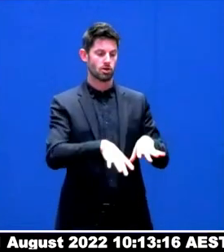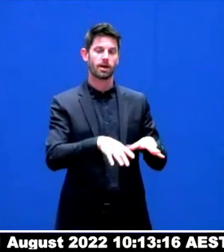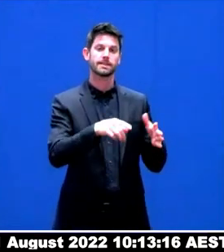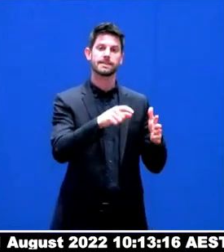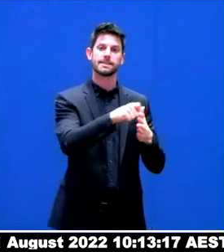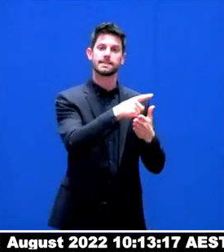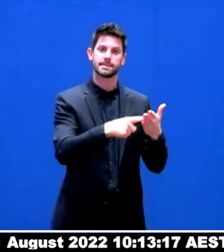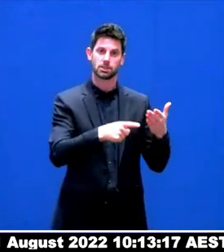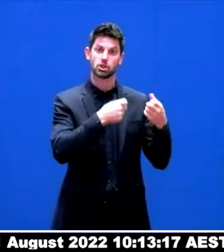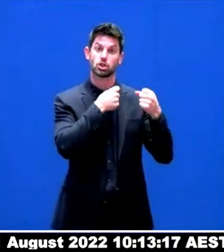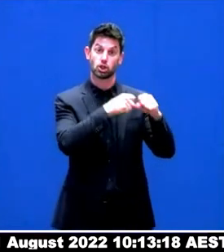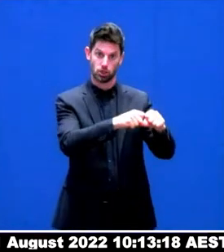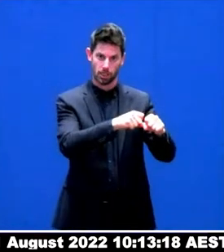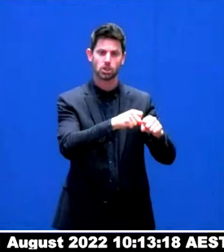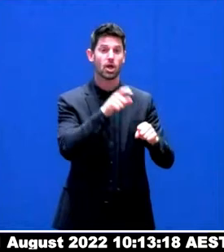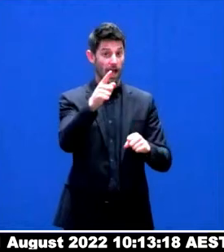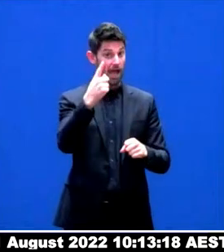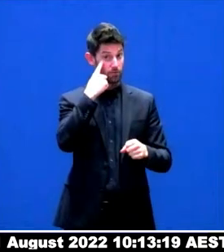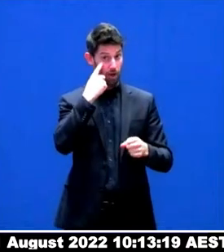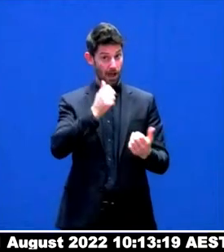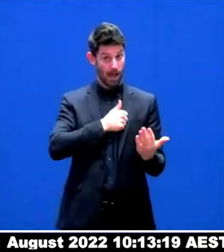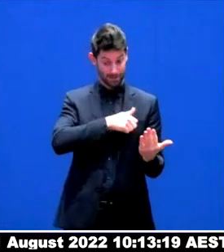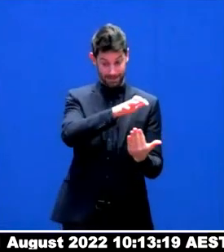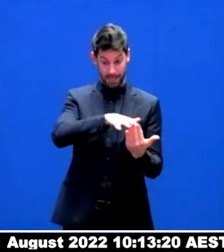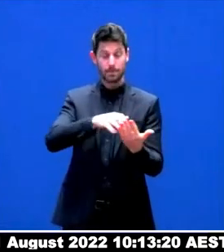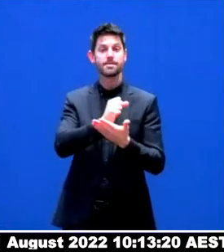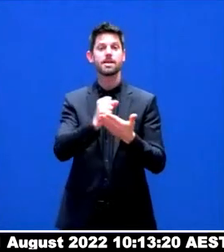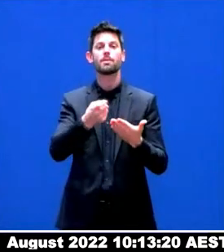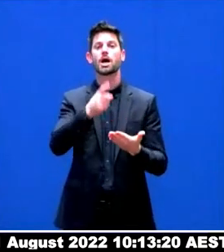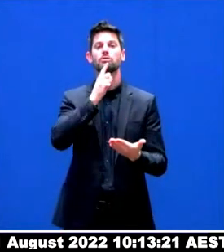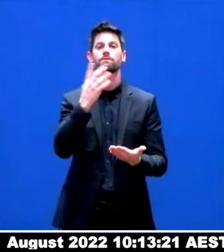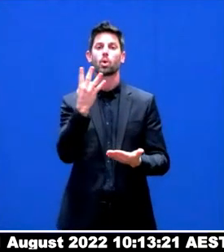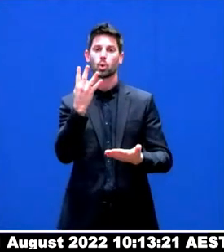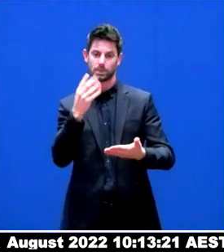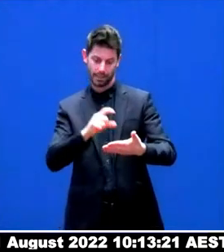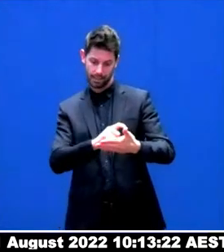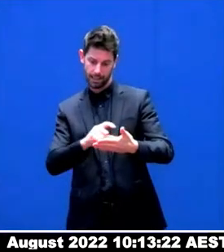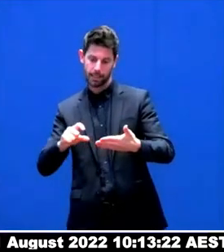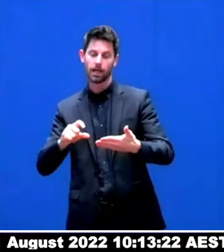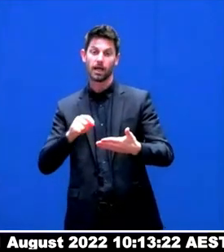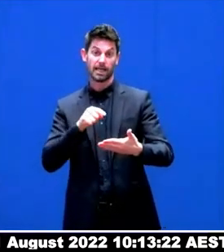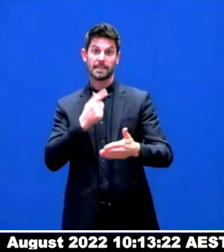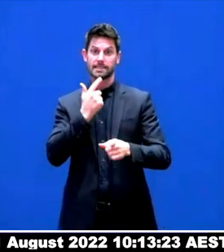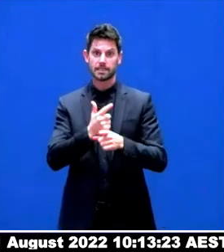if you look at our statement on paragraph 114, we talk about governments in Australia,